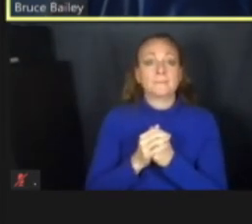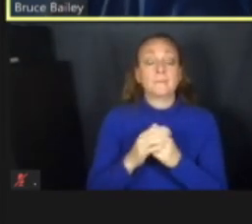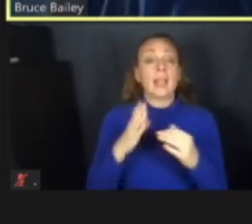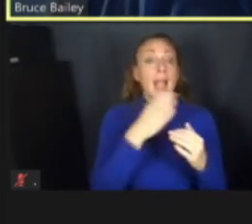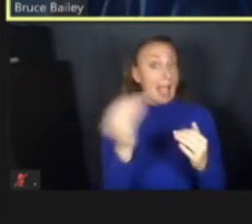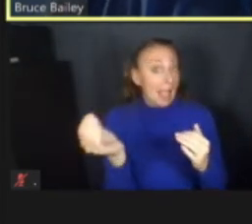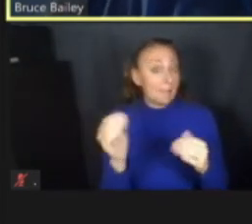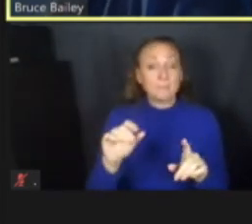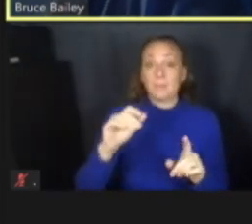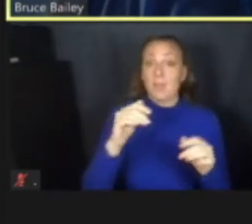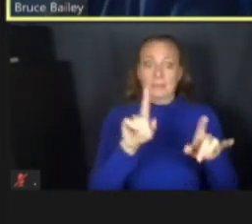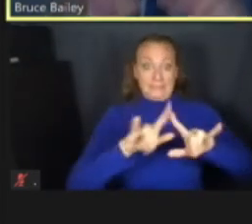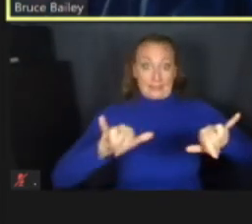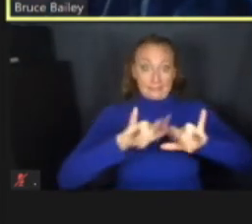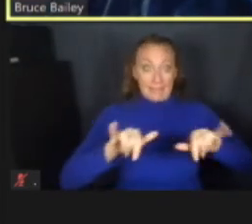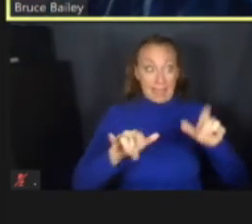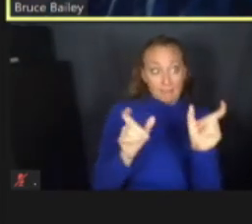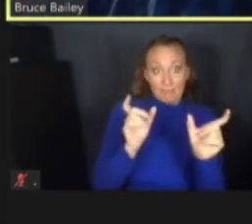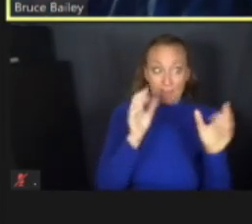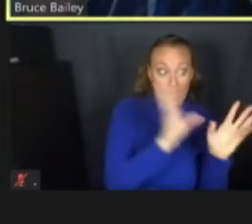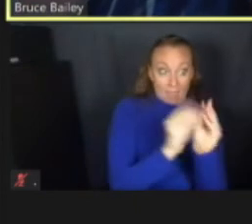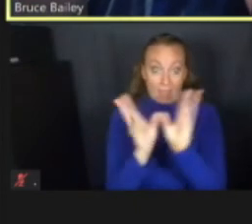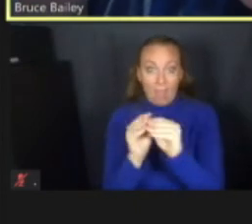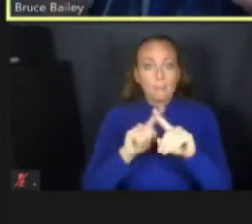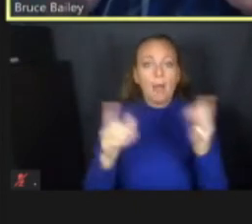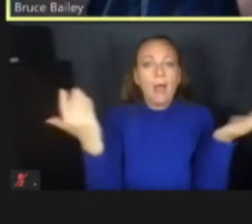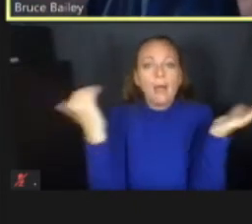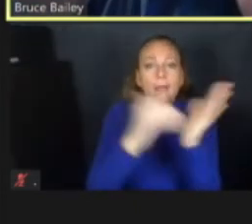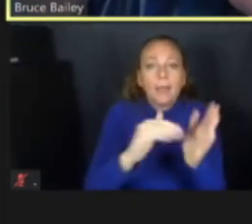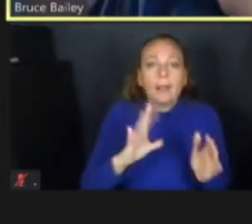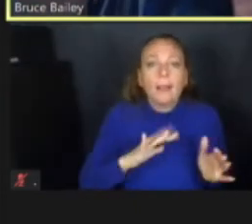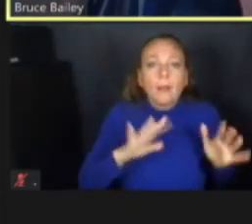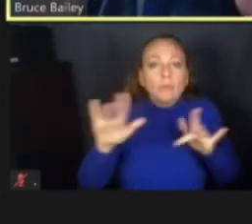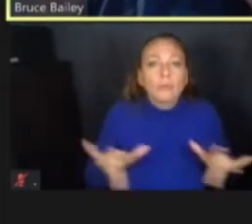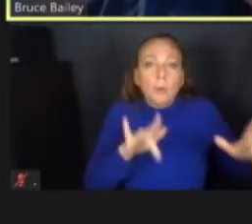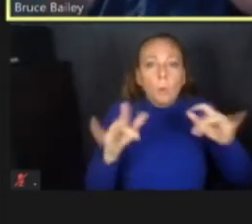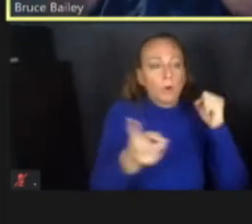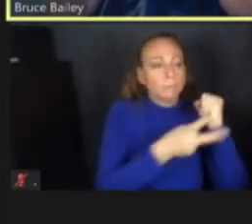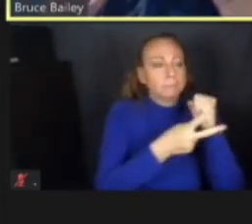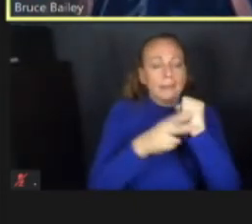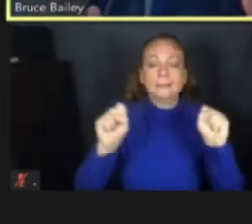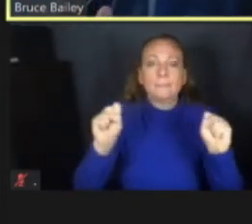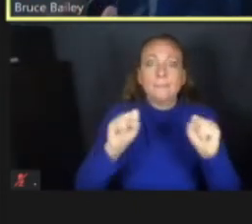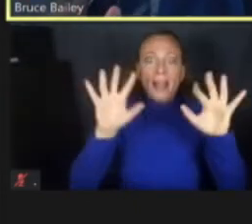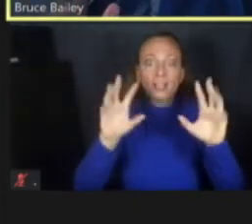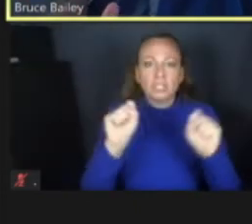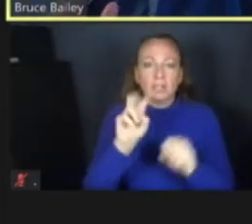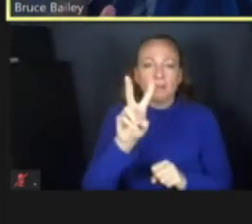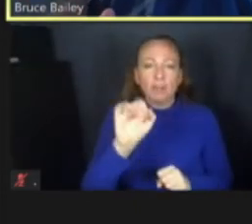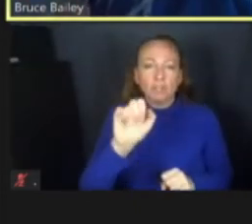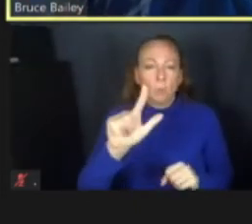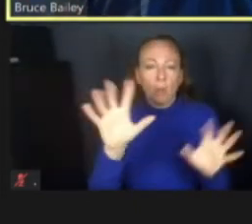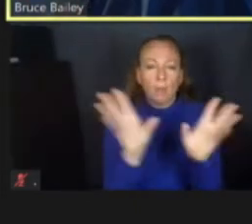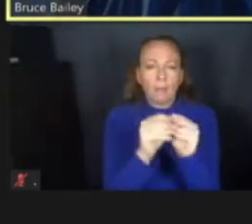at exactly the same time, but again, they're recorded. So that's the magic of a virtual conference. You don't have to choose which, you don't have to.